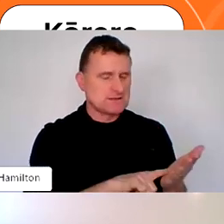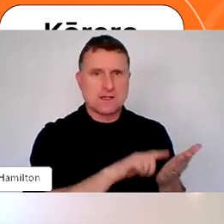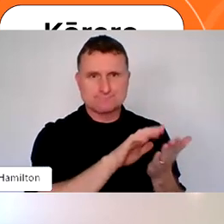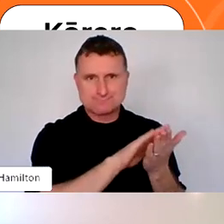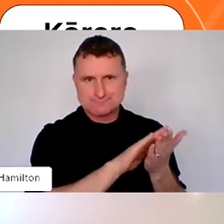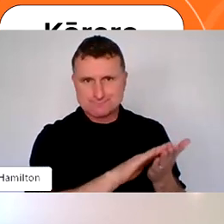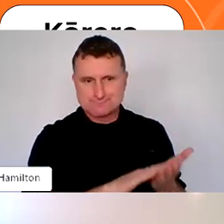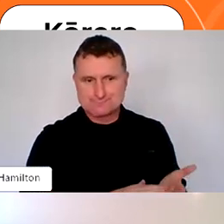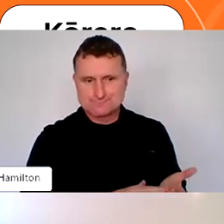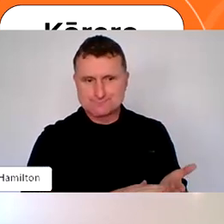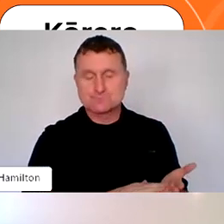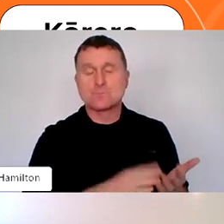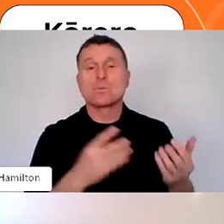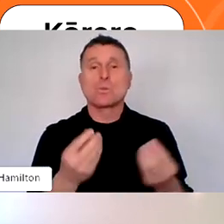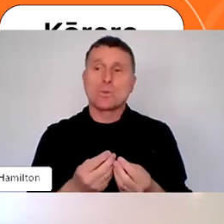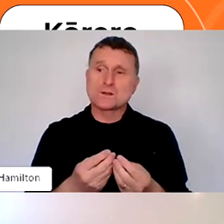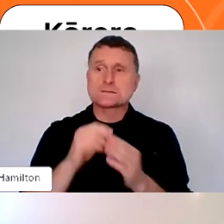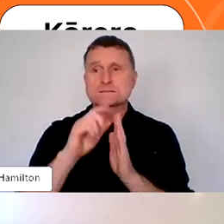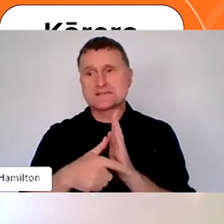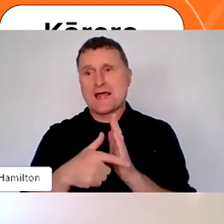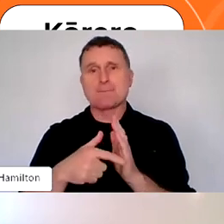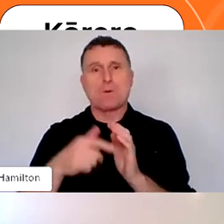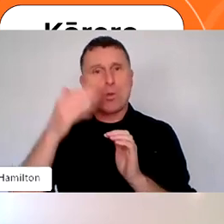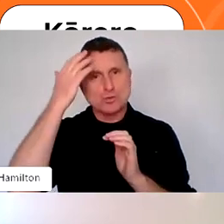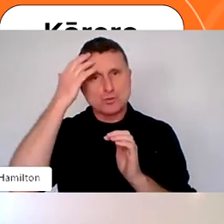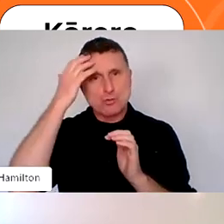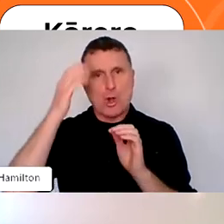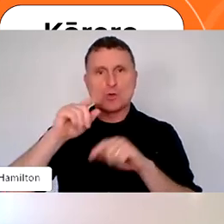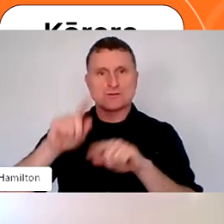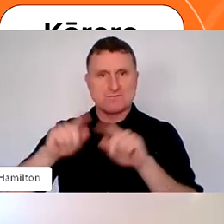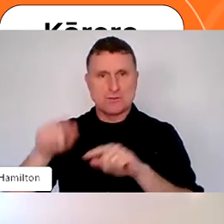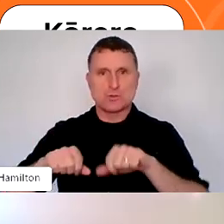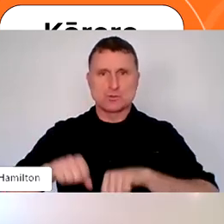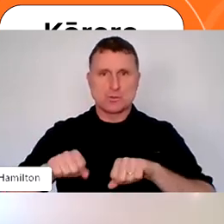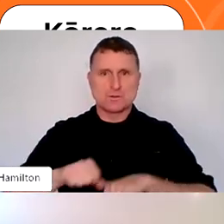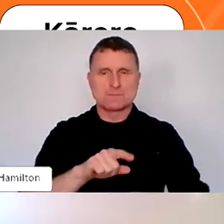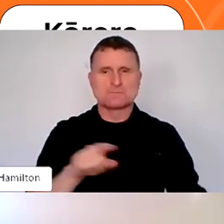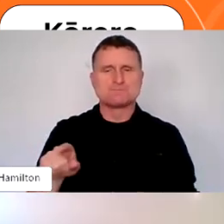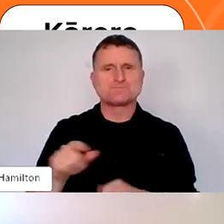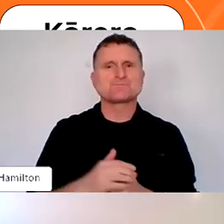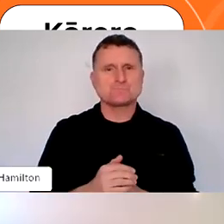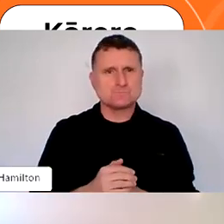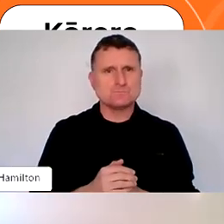of disabled and neurodiverse students aiming to make the change to an